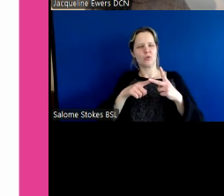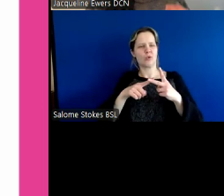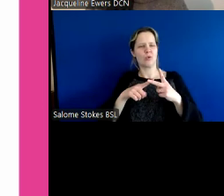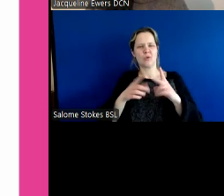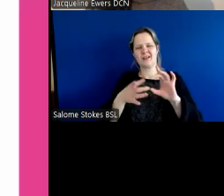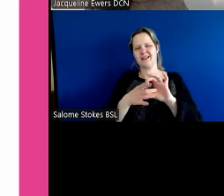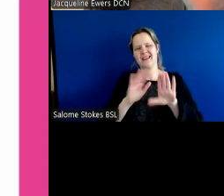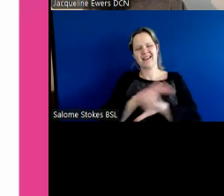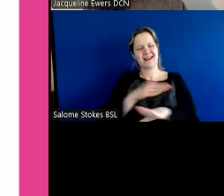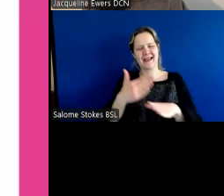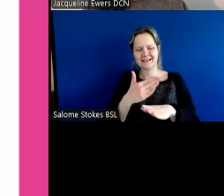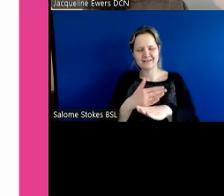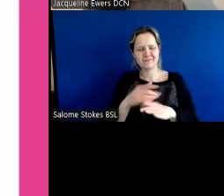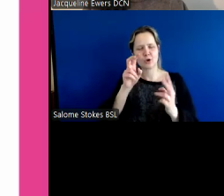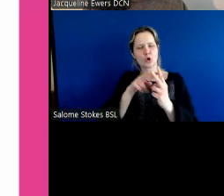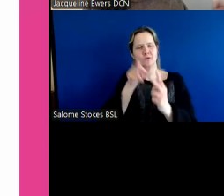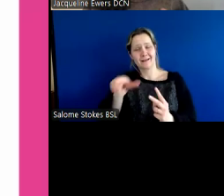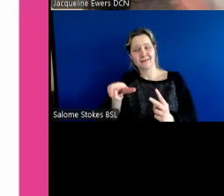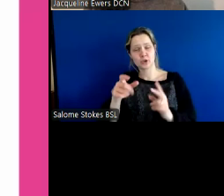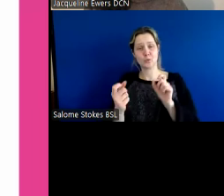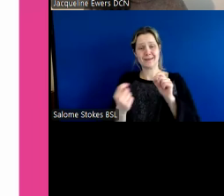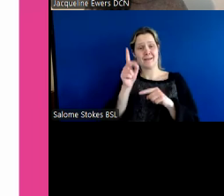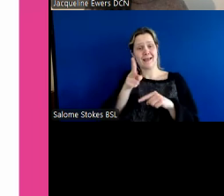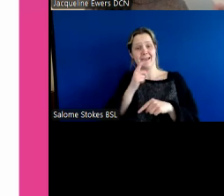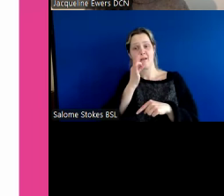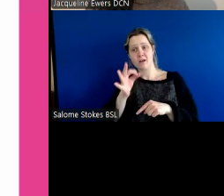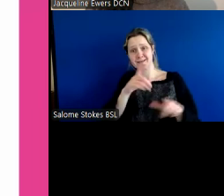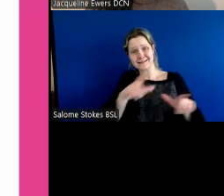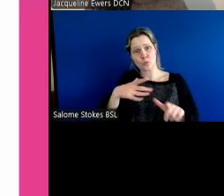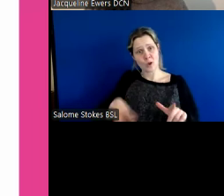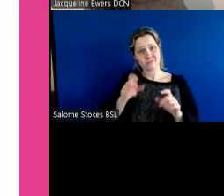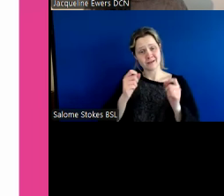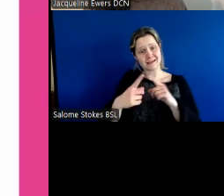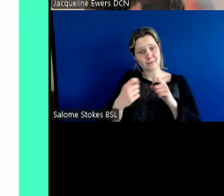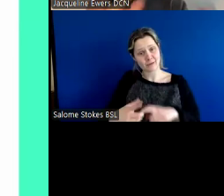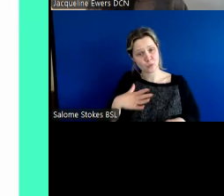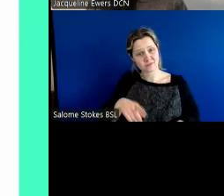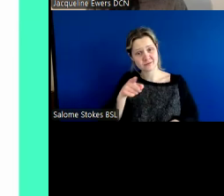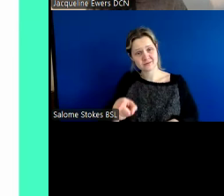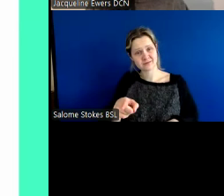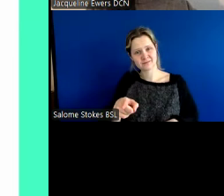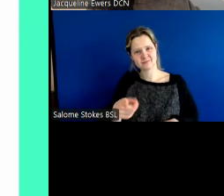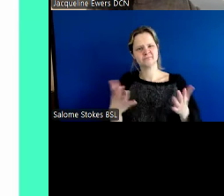and ask them if they really want to be still in contact with you currently. Here's some good examples.